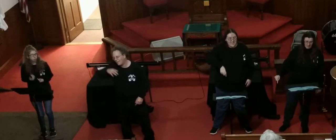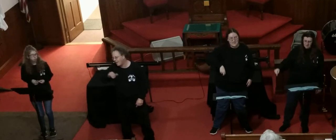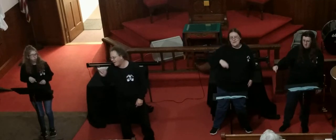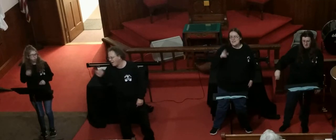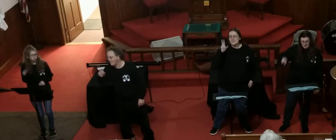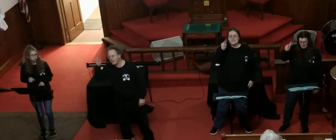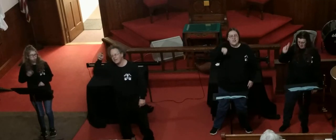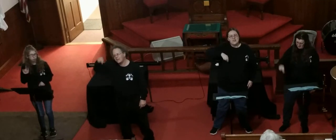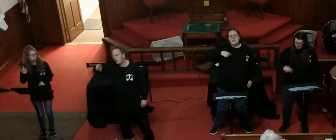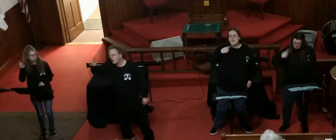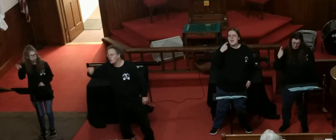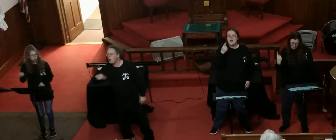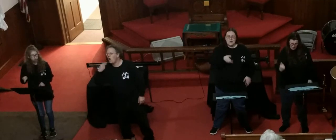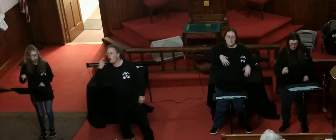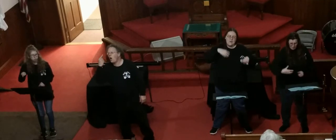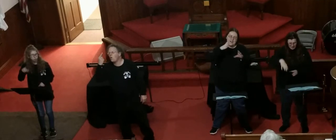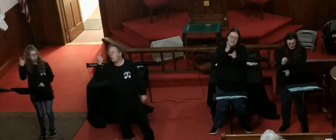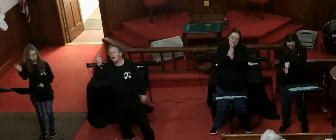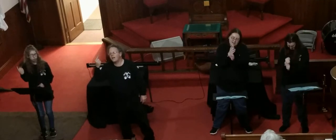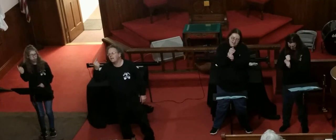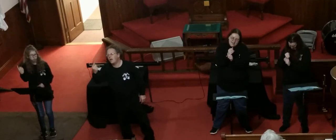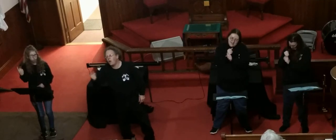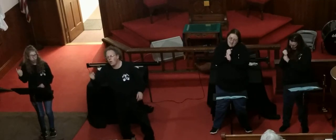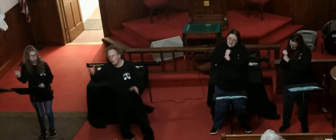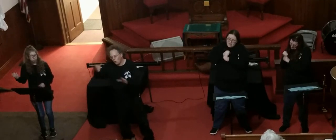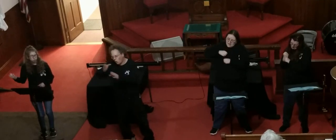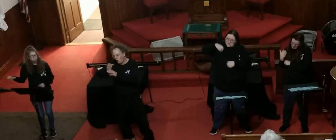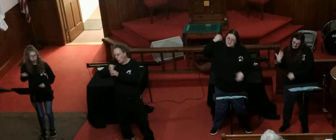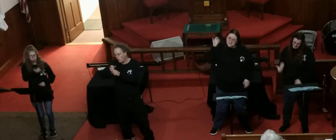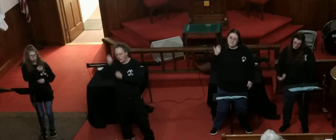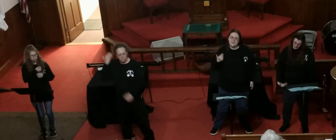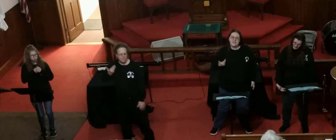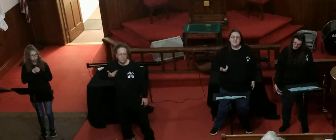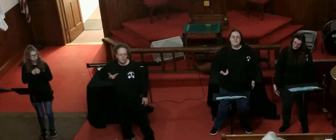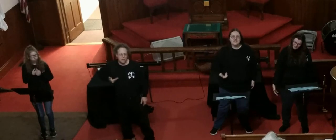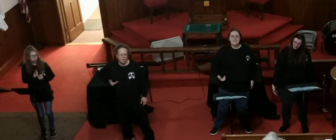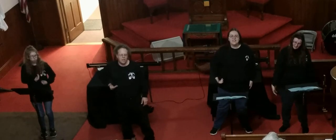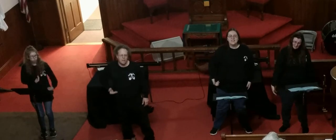There is no one holding me